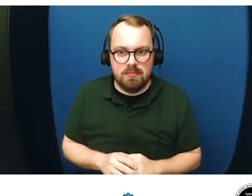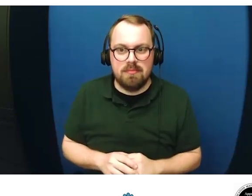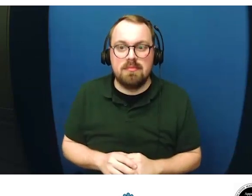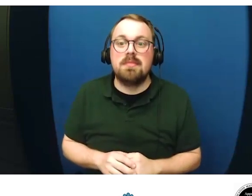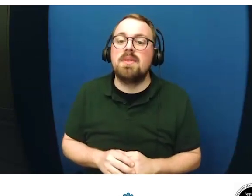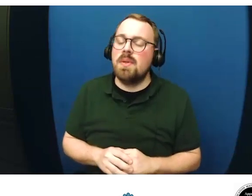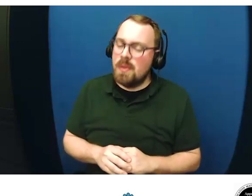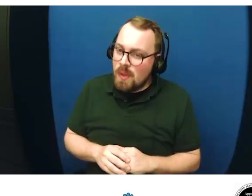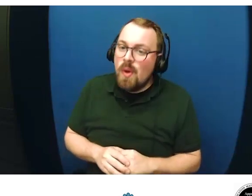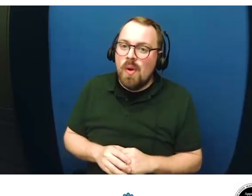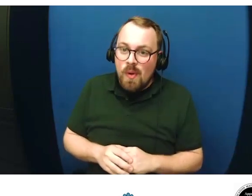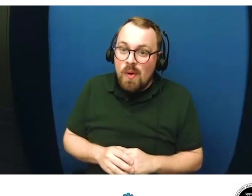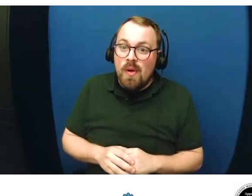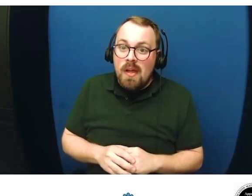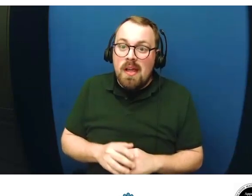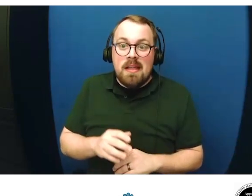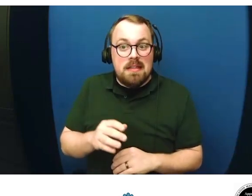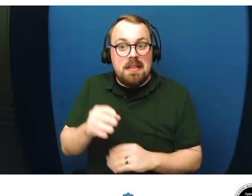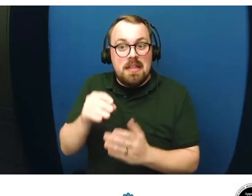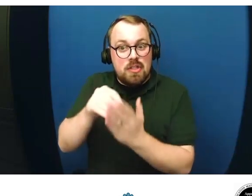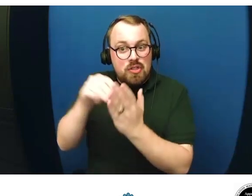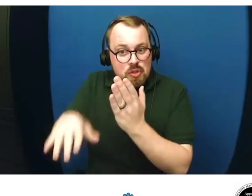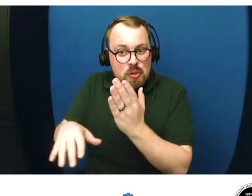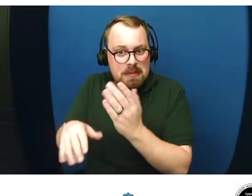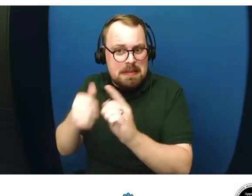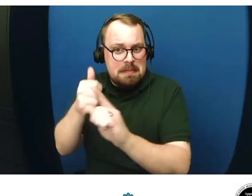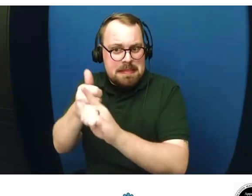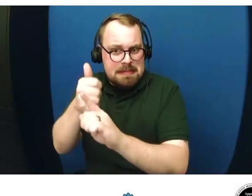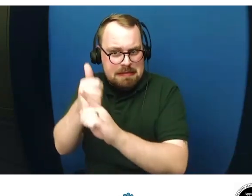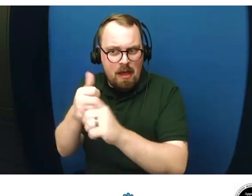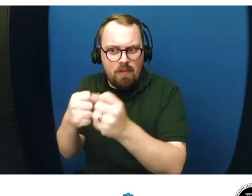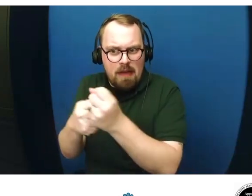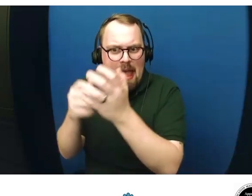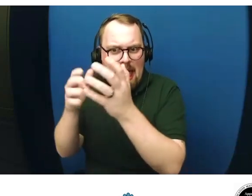is obviously, with the student being the advocate here, is a little more on the proficient